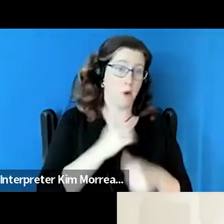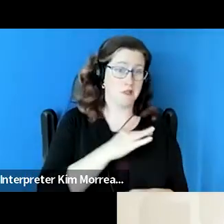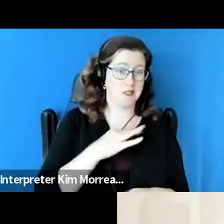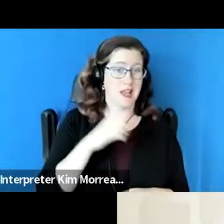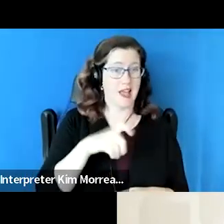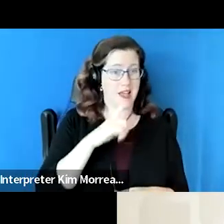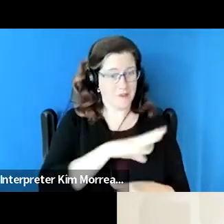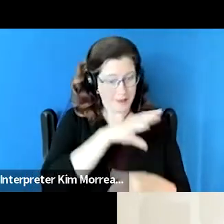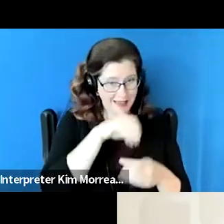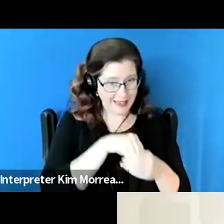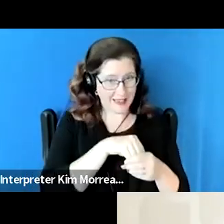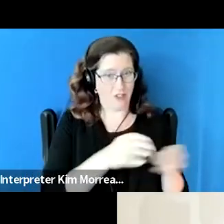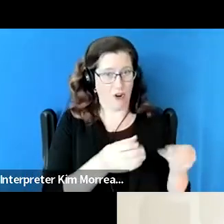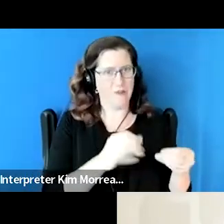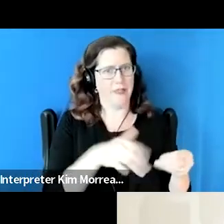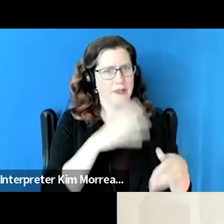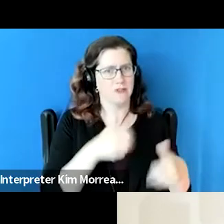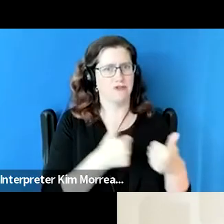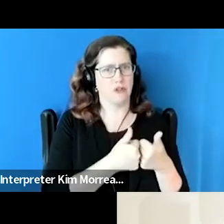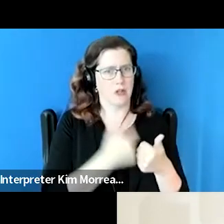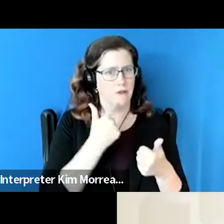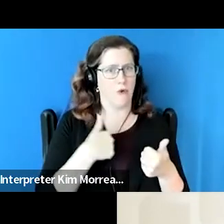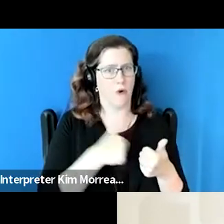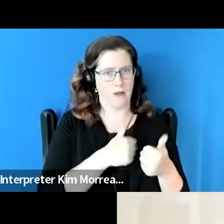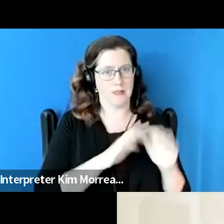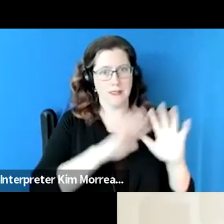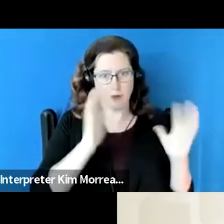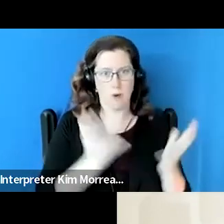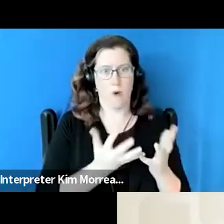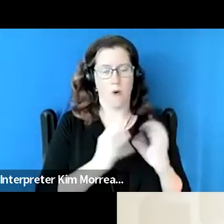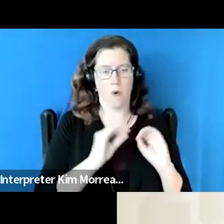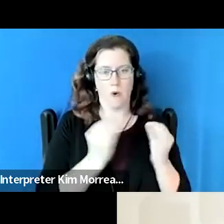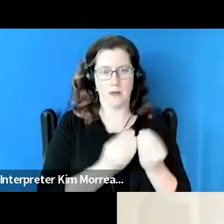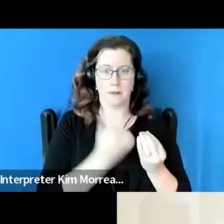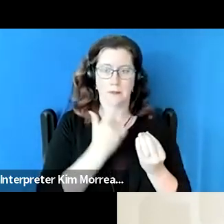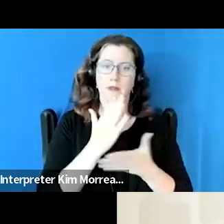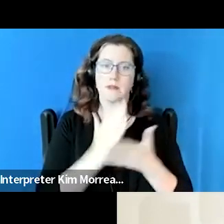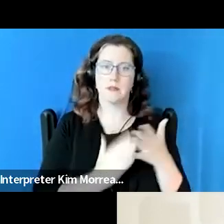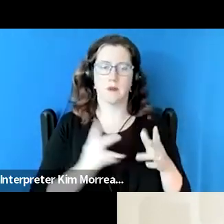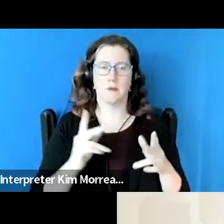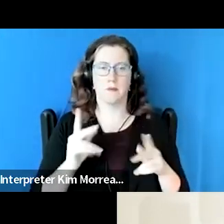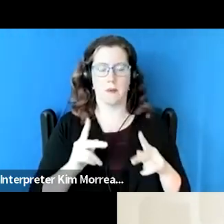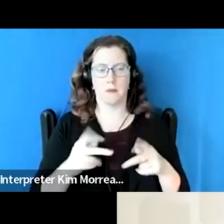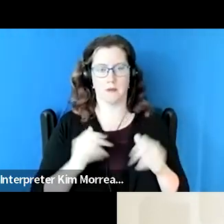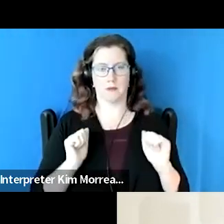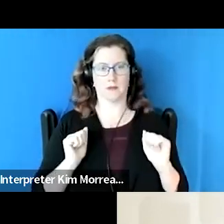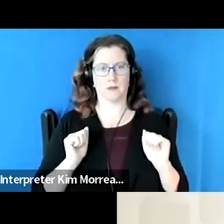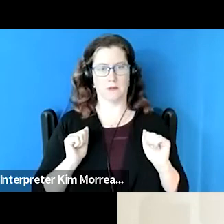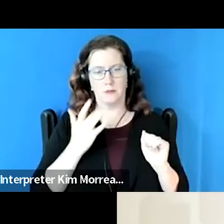office and that's been challenging for us organizationally because people have had personal issues and have wanted to work remotely.